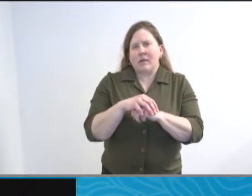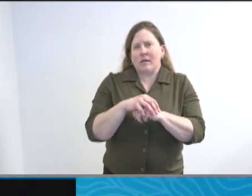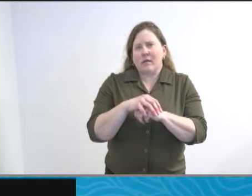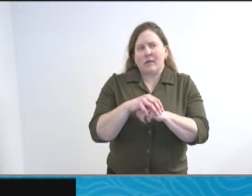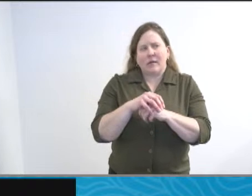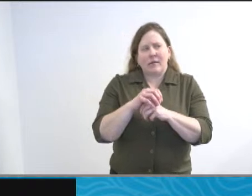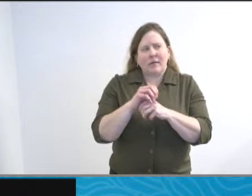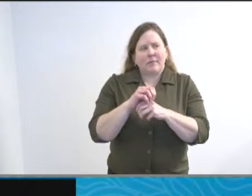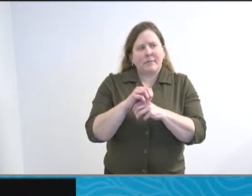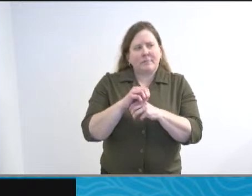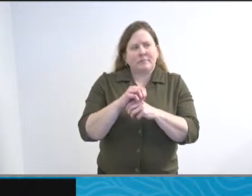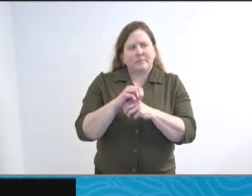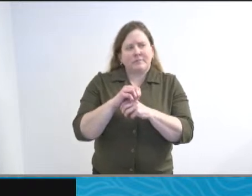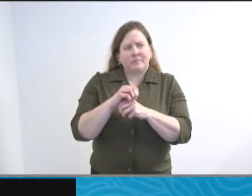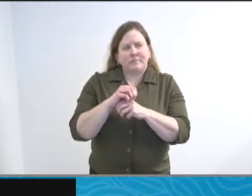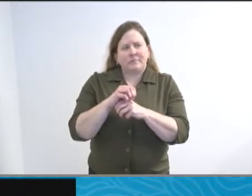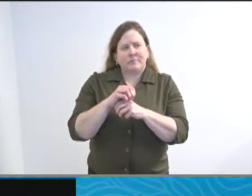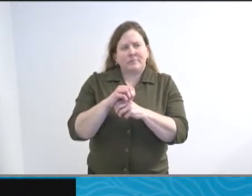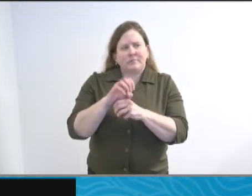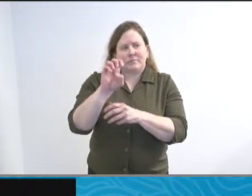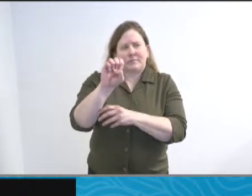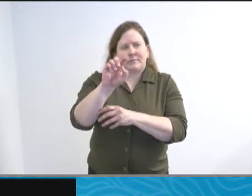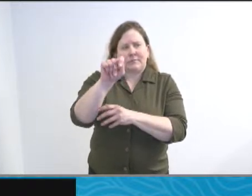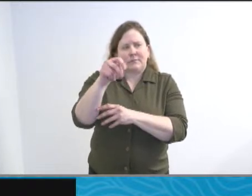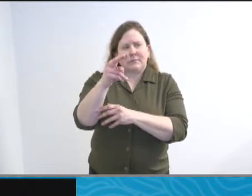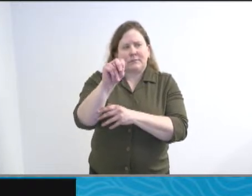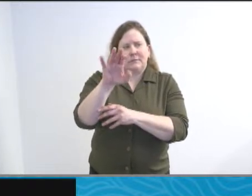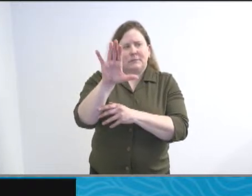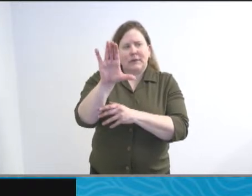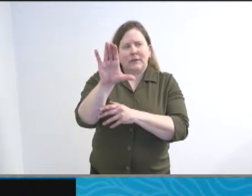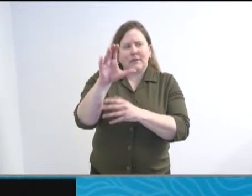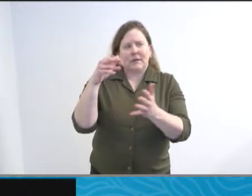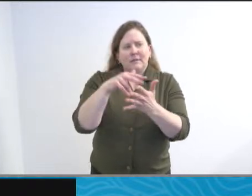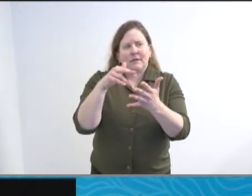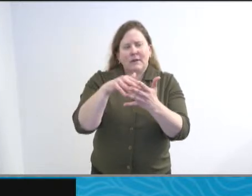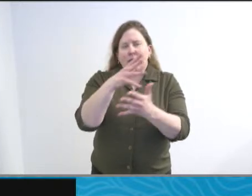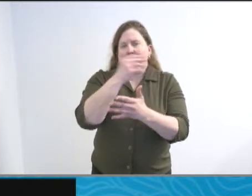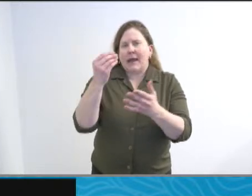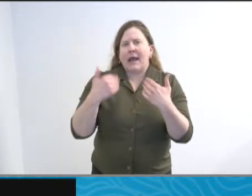and just the idea of offering more electives in middle schools and high schools.